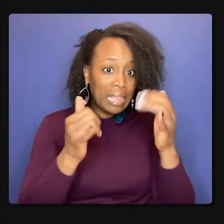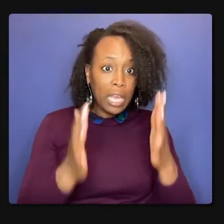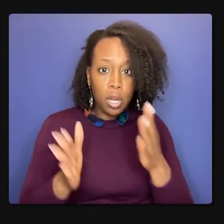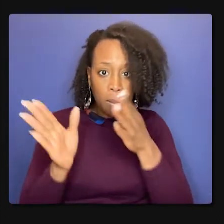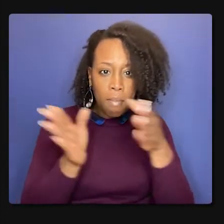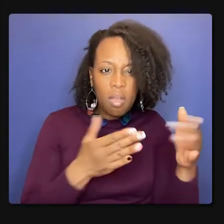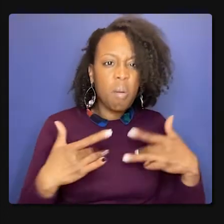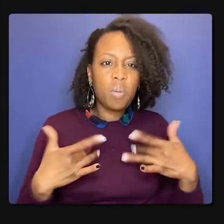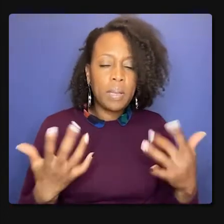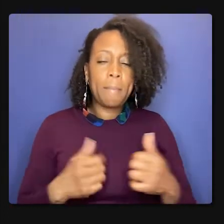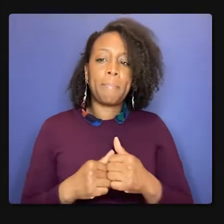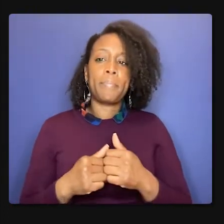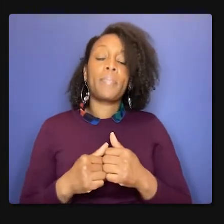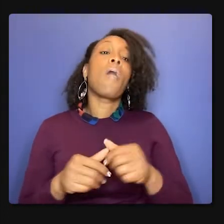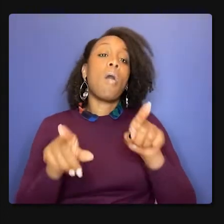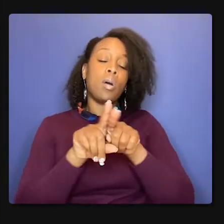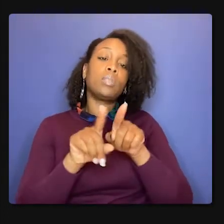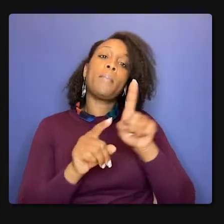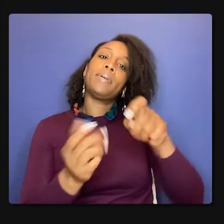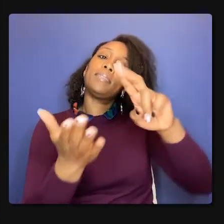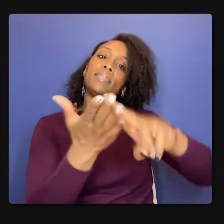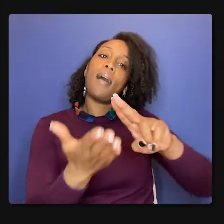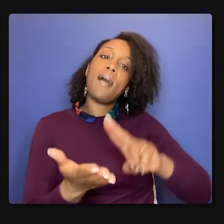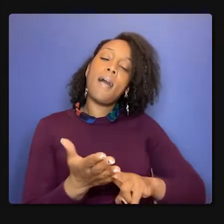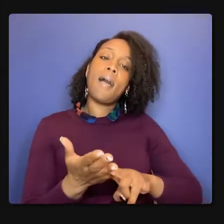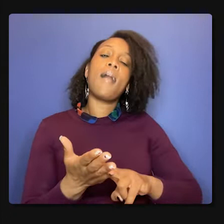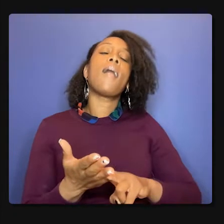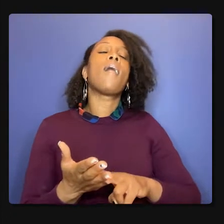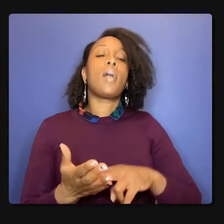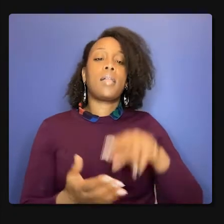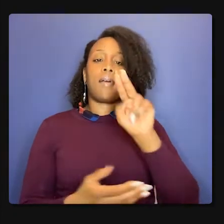It does also include signing a mutual nondisclosure agreement